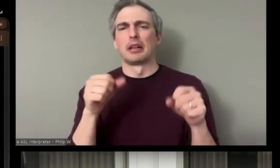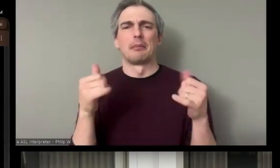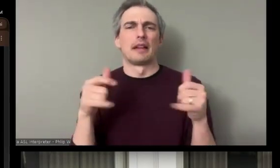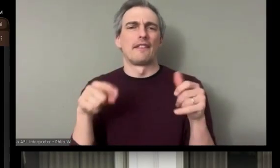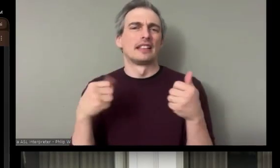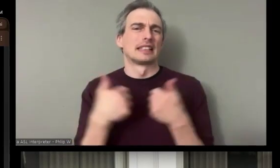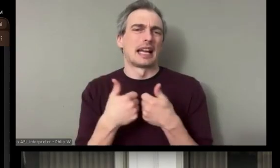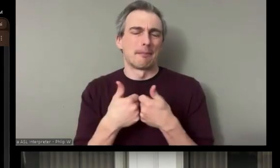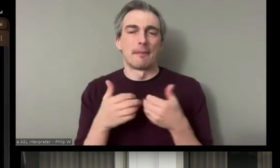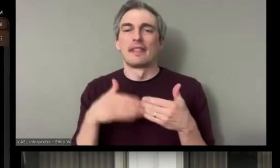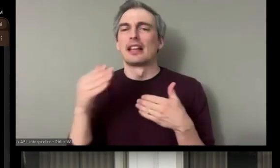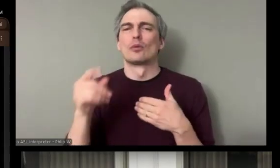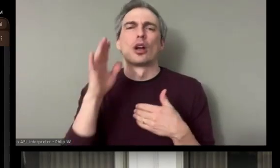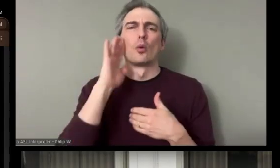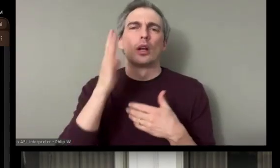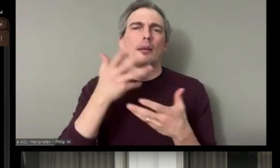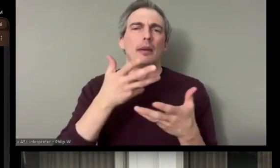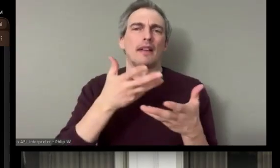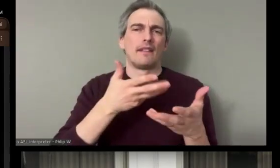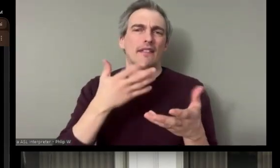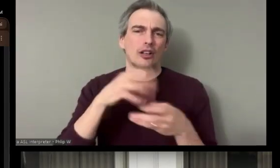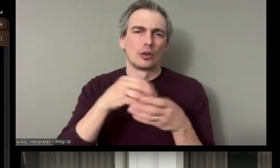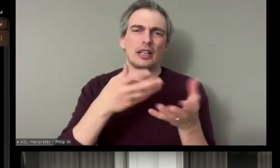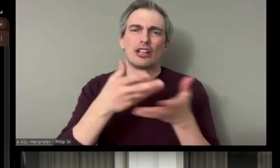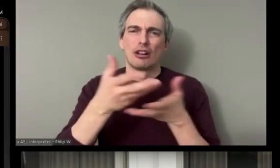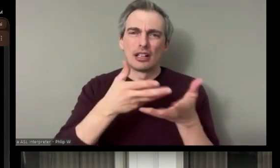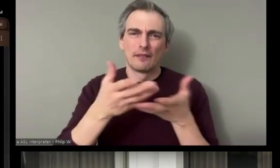But I also made this game because I thought we could use it to test